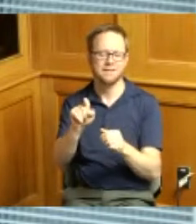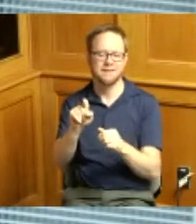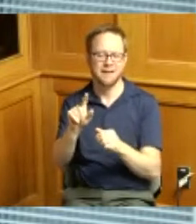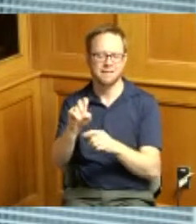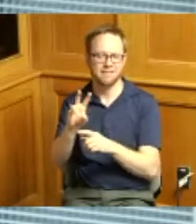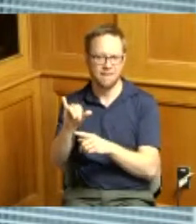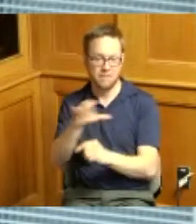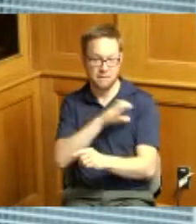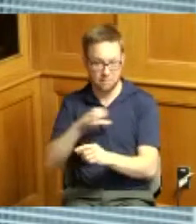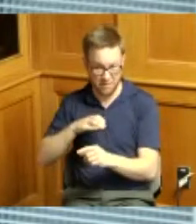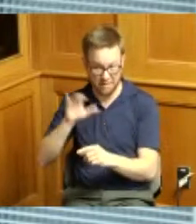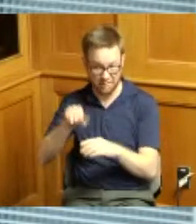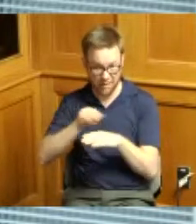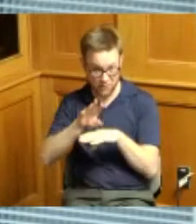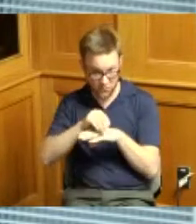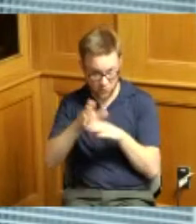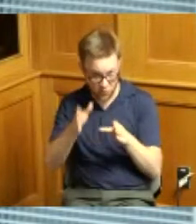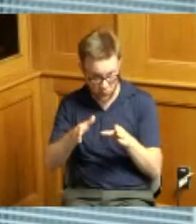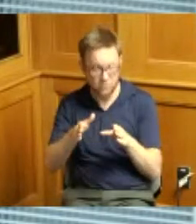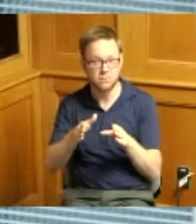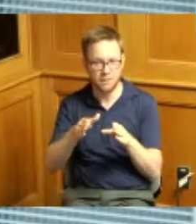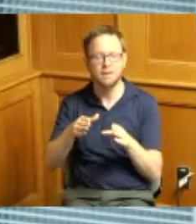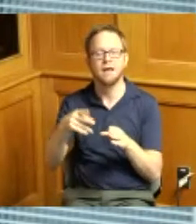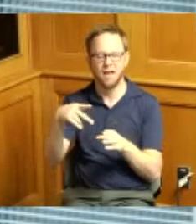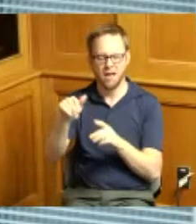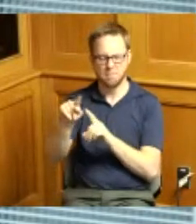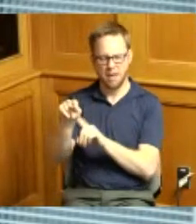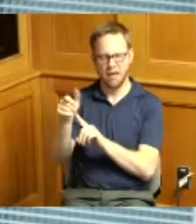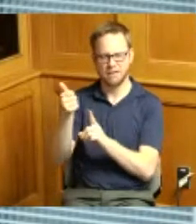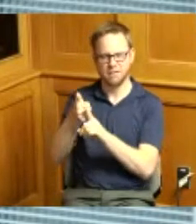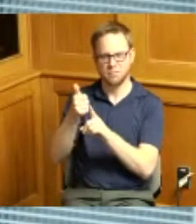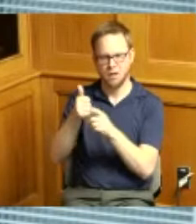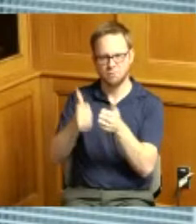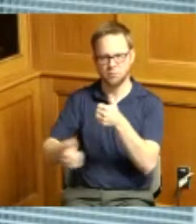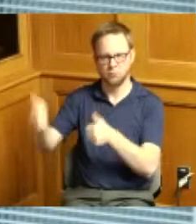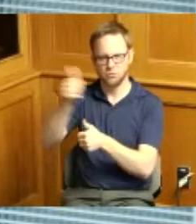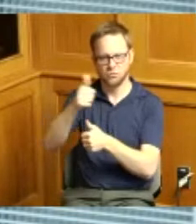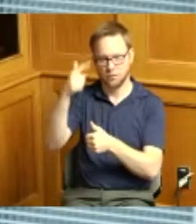and Pat Tribbe the head of mental health and recovery services there certainly is enough need